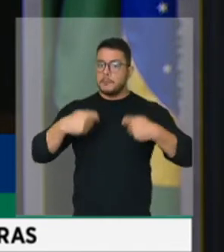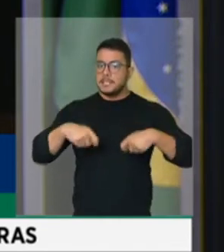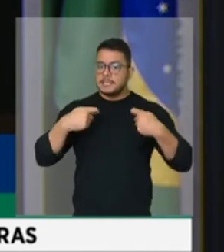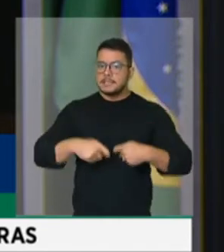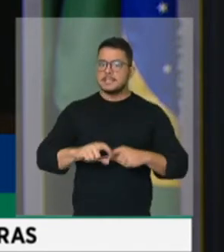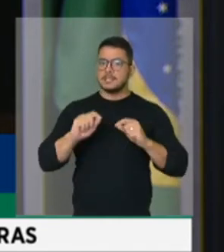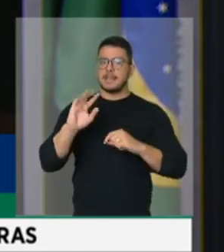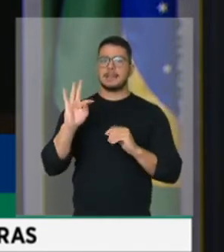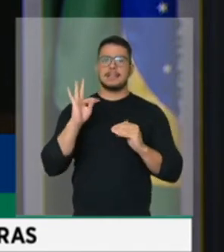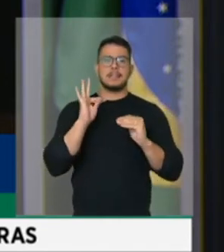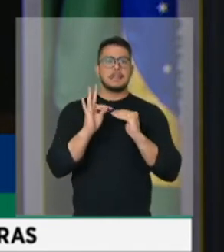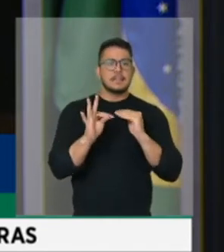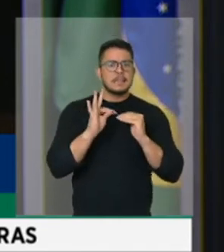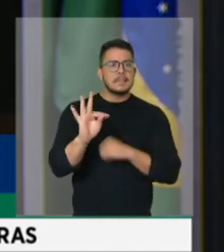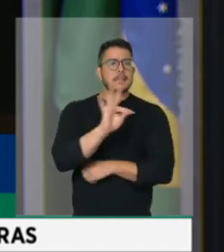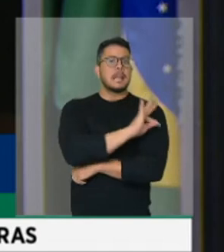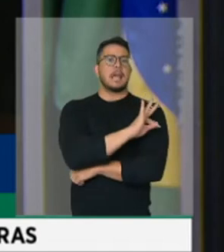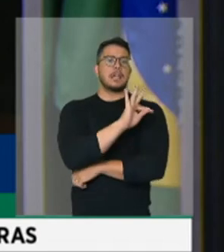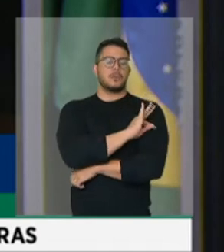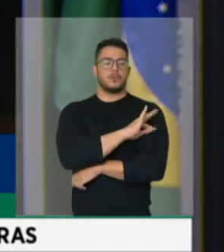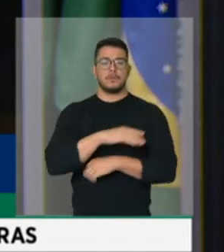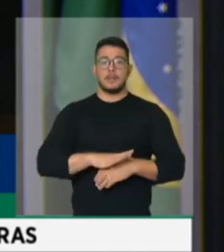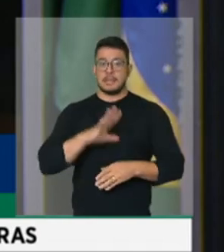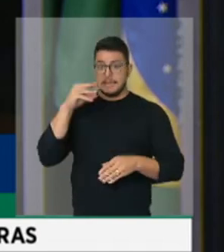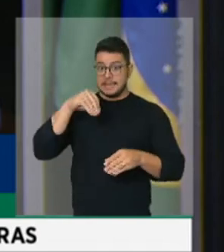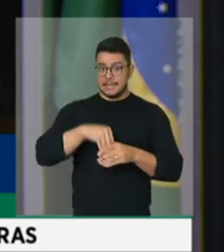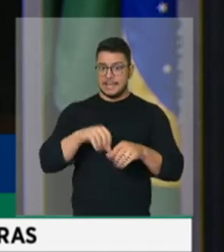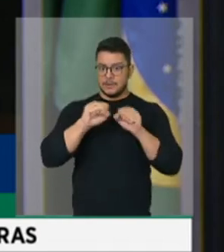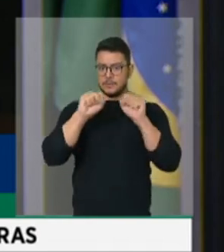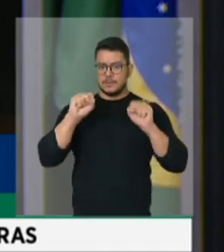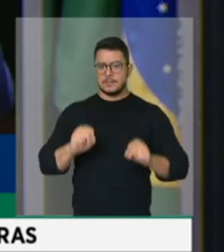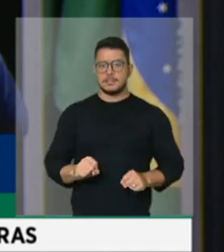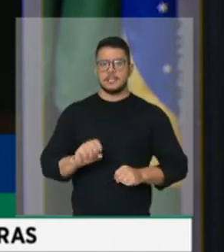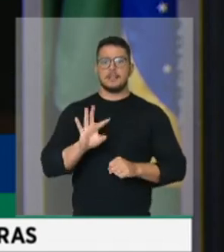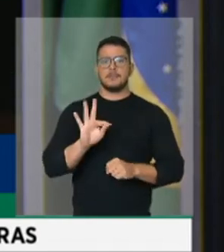PAÍS QUE OBRIGOU UM AUMENTO EM CADEIA NOS ANOS SEGUINTES. PORQUE TARIFA PÚBLICA NÃO